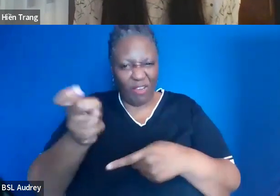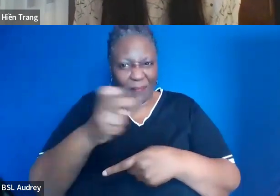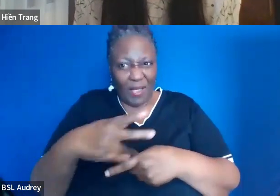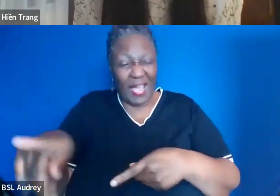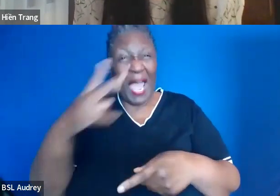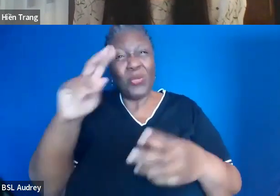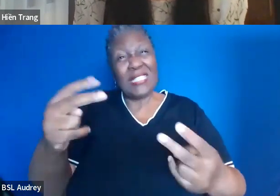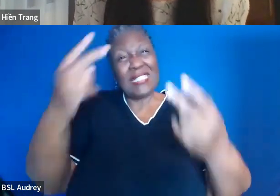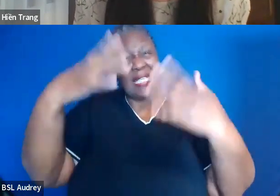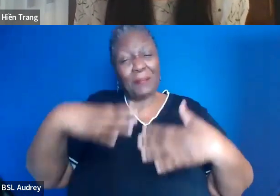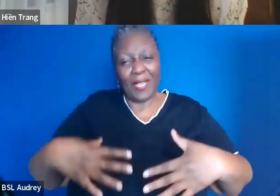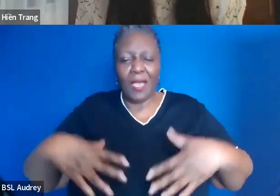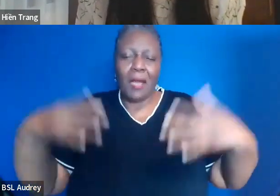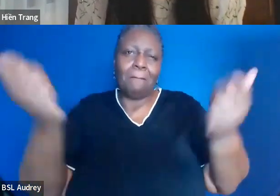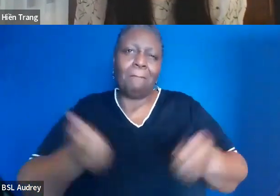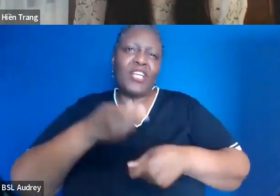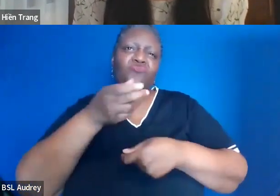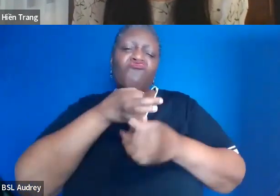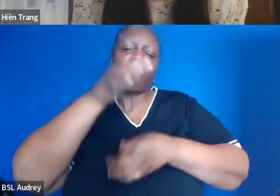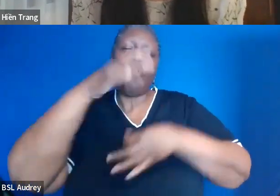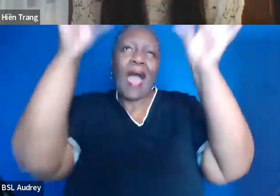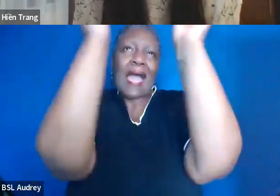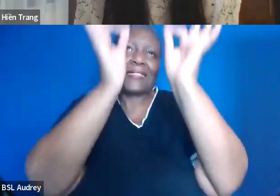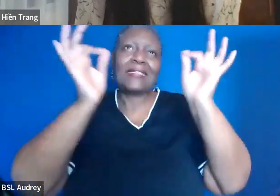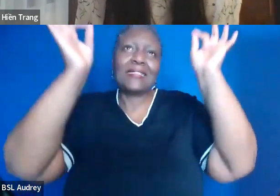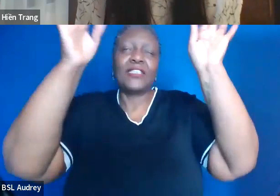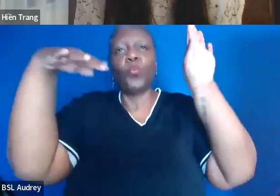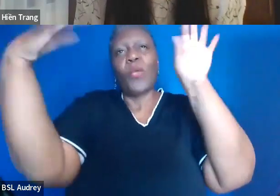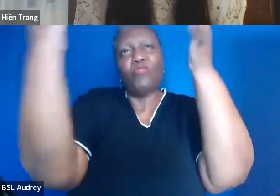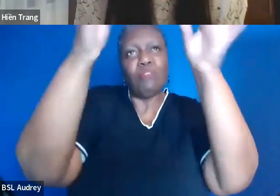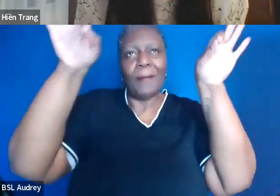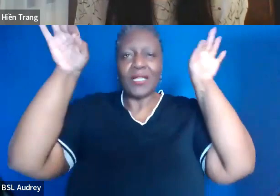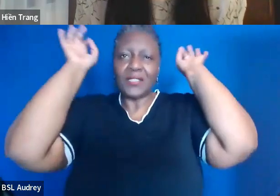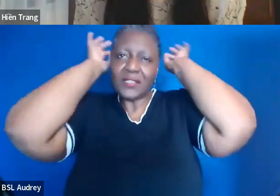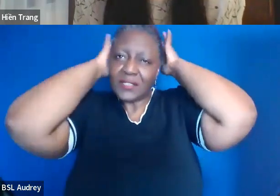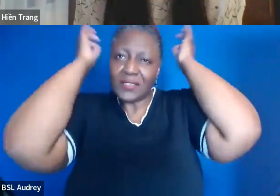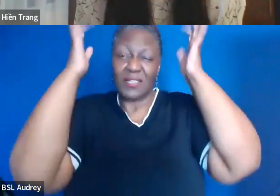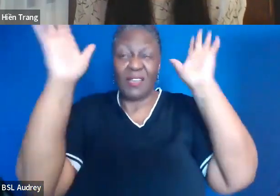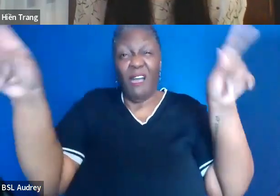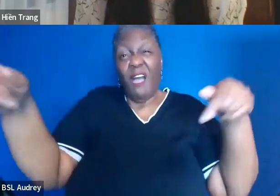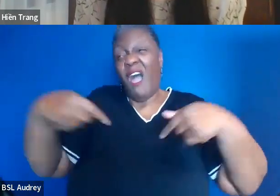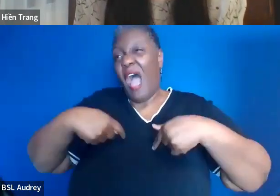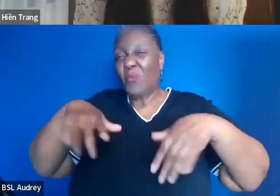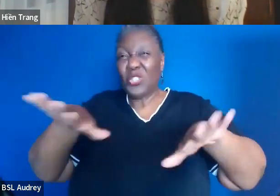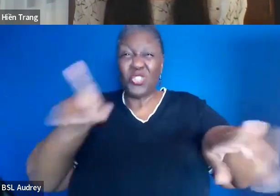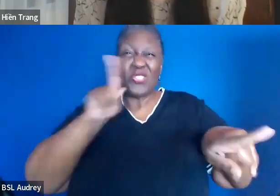and my straw hat with its cherry ribbon? I was just a moving, greenish-yellow figure,